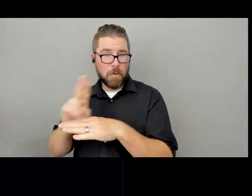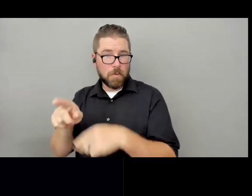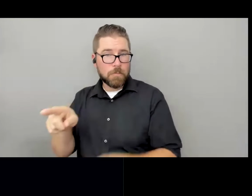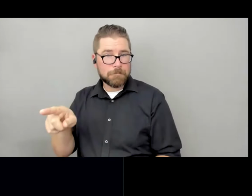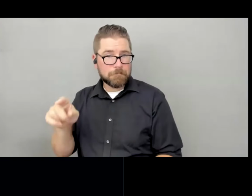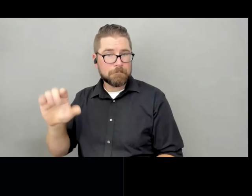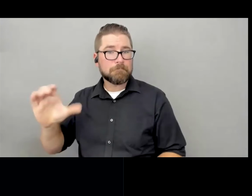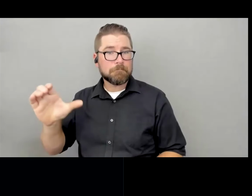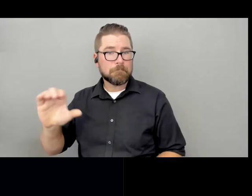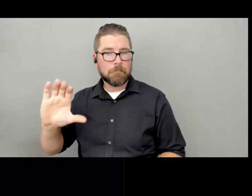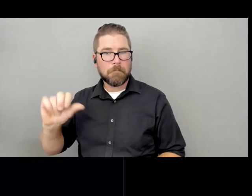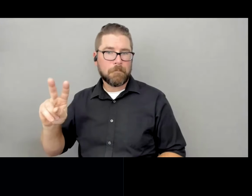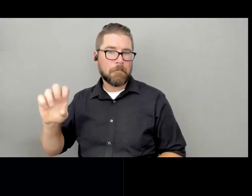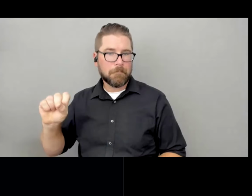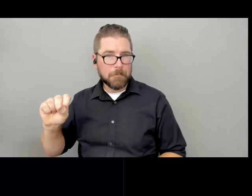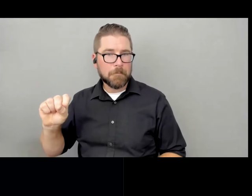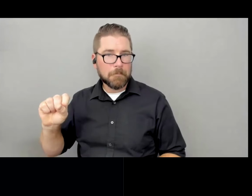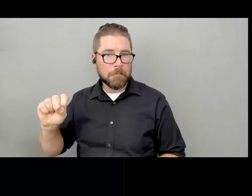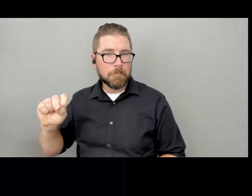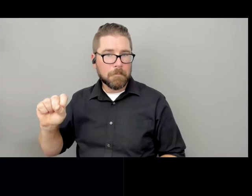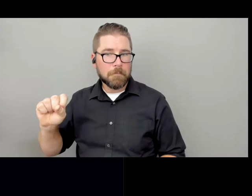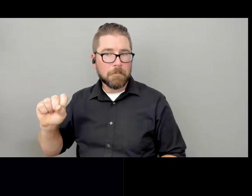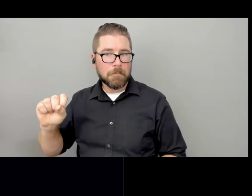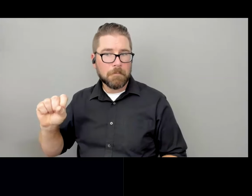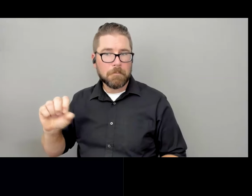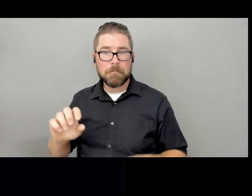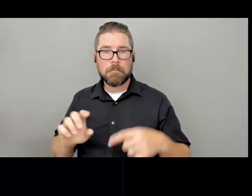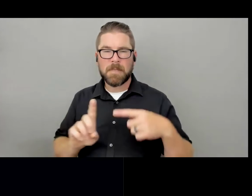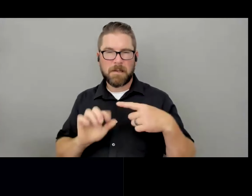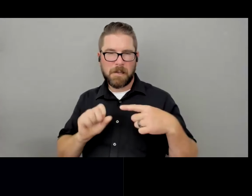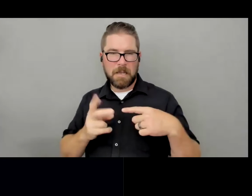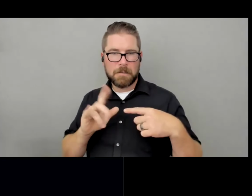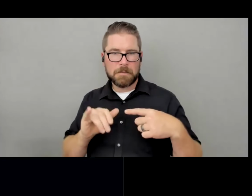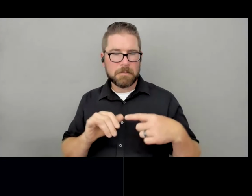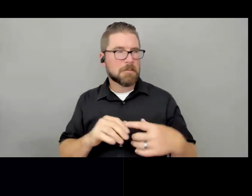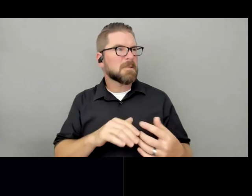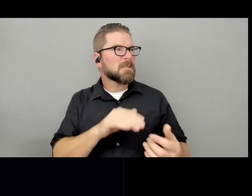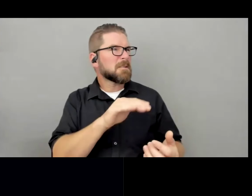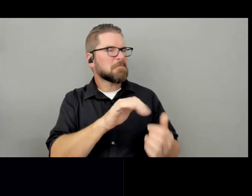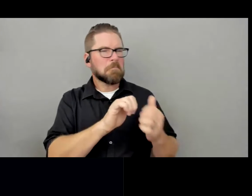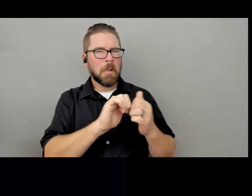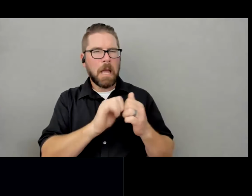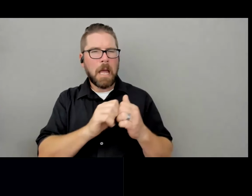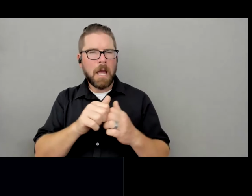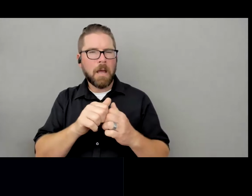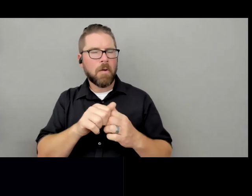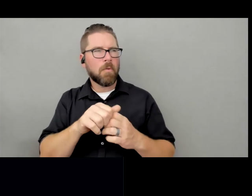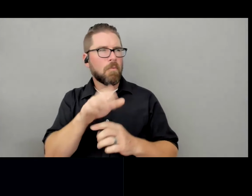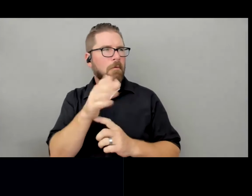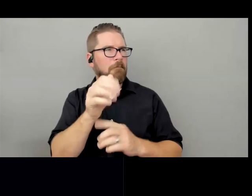Would do we. Oh, sorry. Juanita was asking about how we would do that in Canvas. Gotcha.